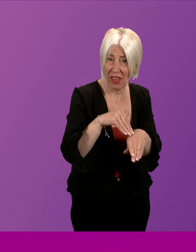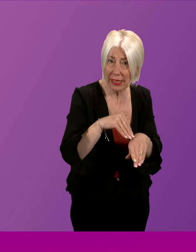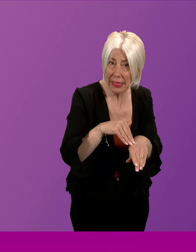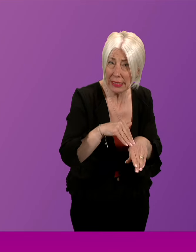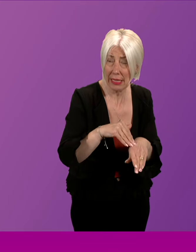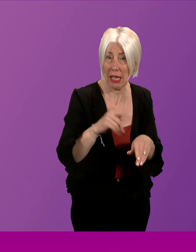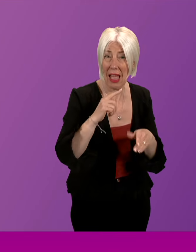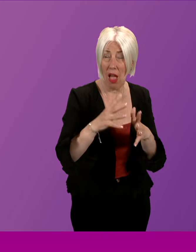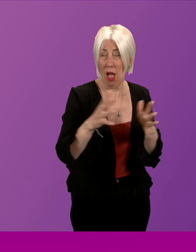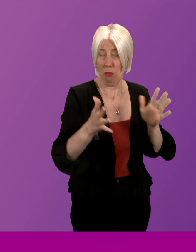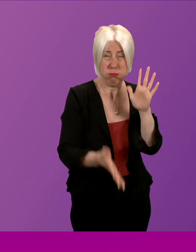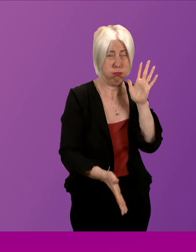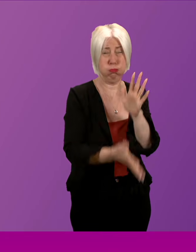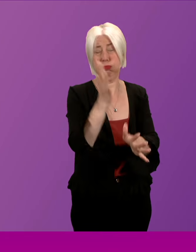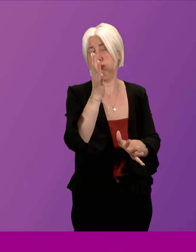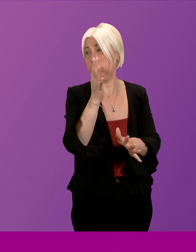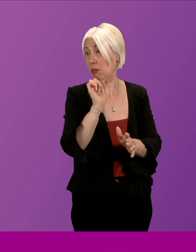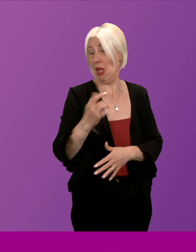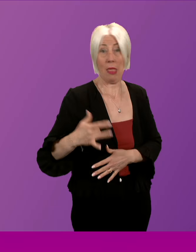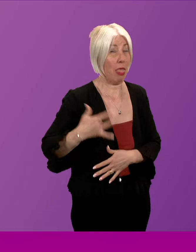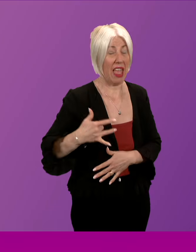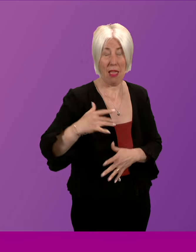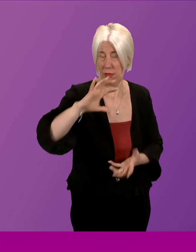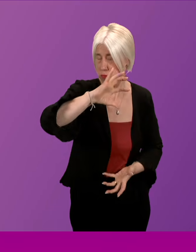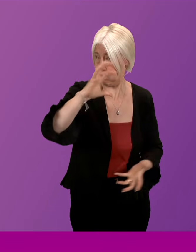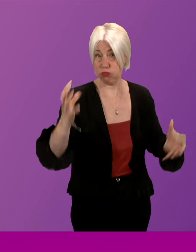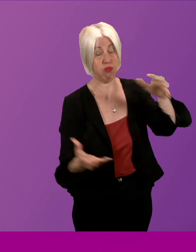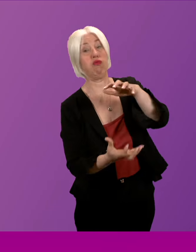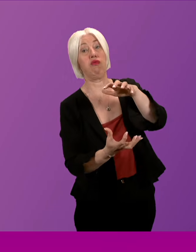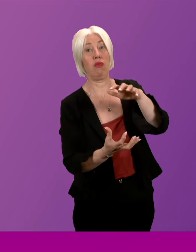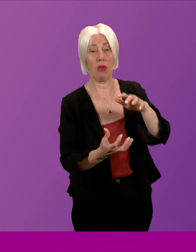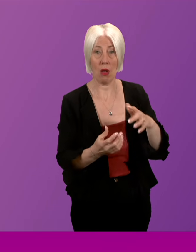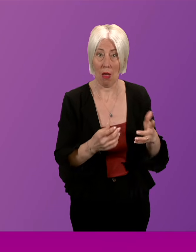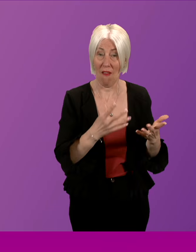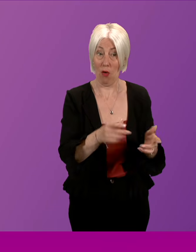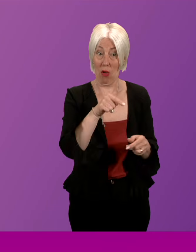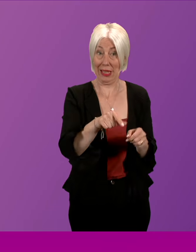of the disruption in the turning of their lives upside down as a consequence of the incident.